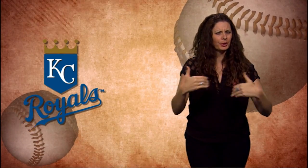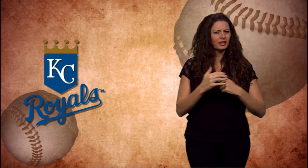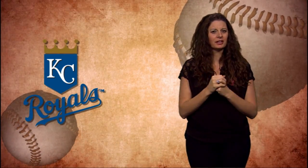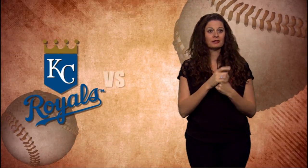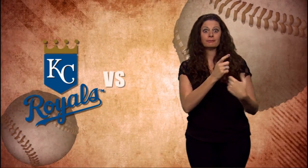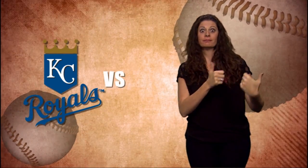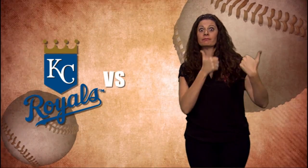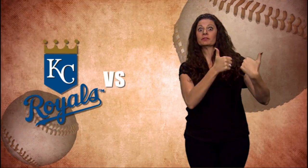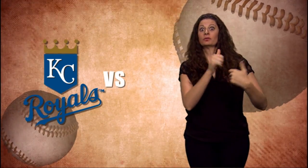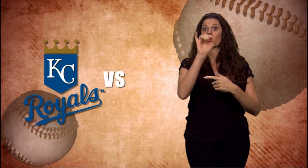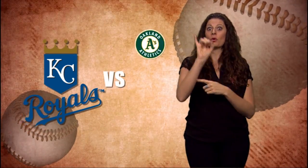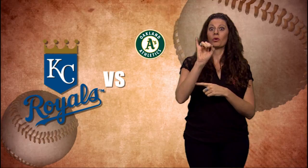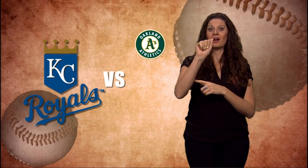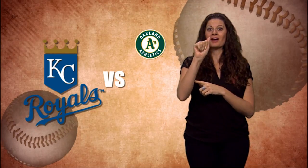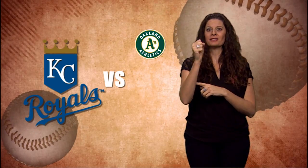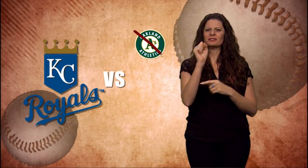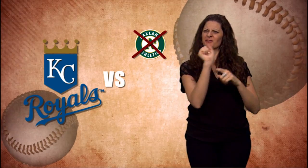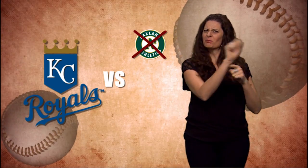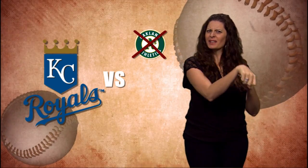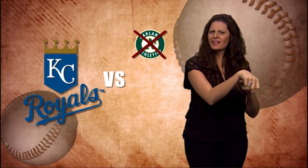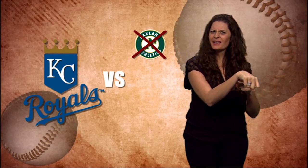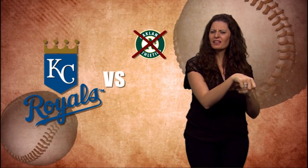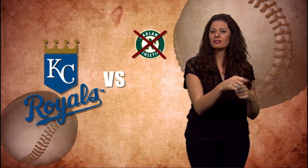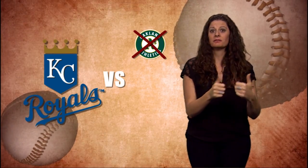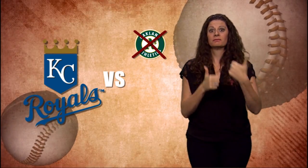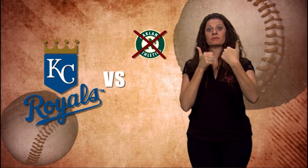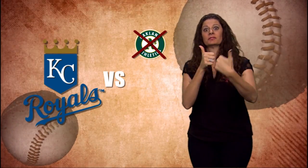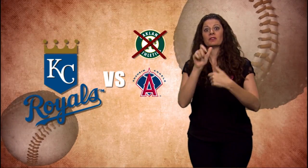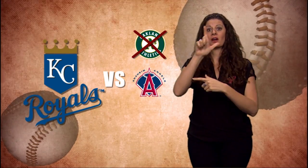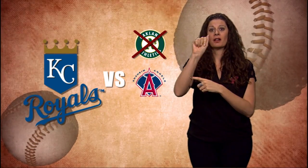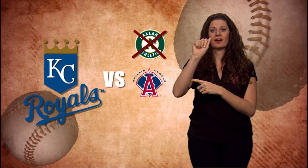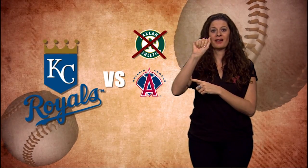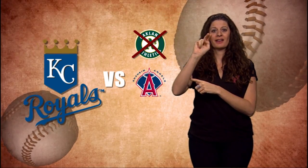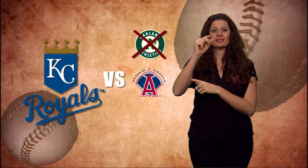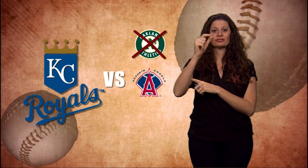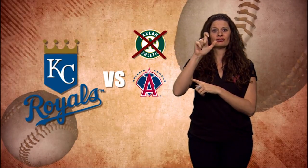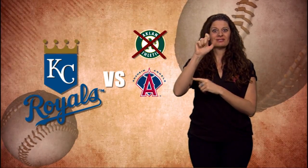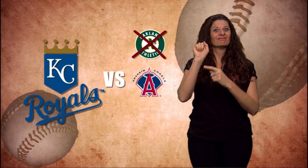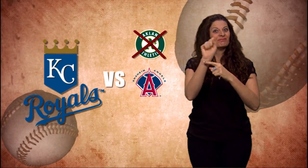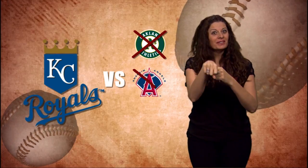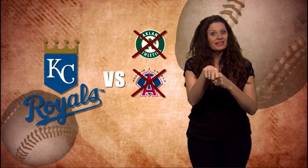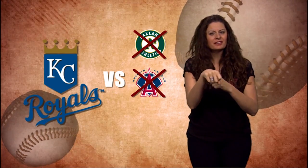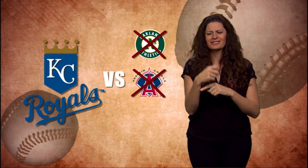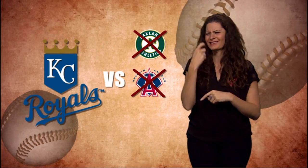over the Oakland A’s, Los Angeles Angels of Anaheim and just beat out the Baltimore